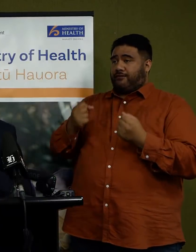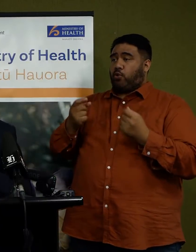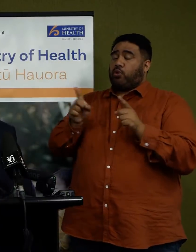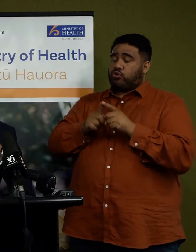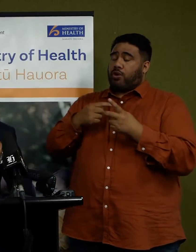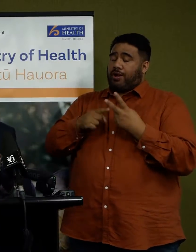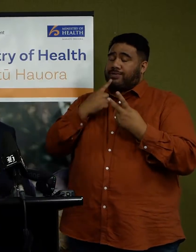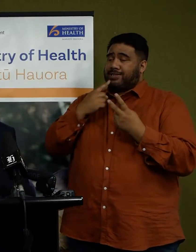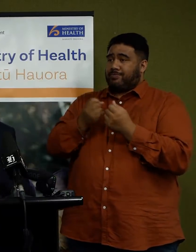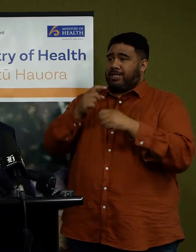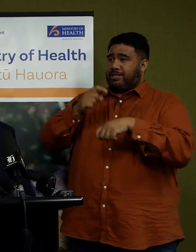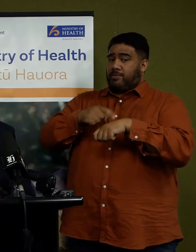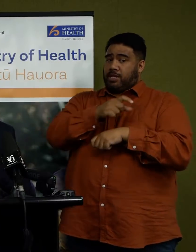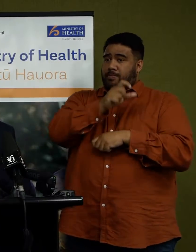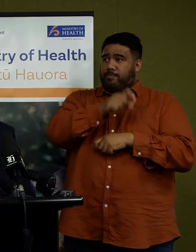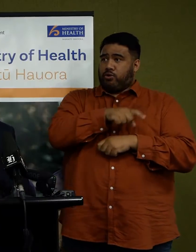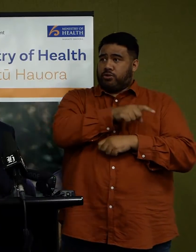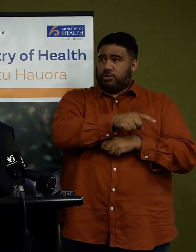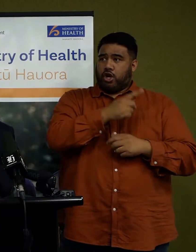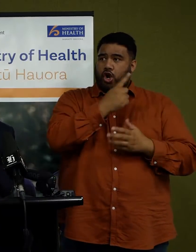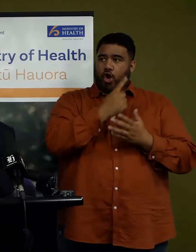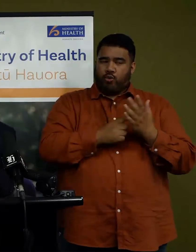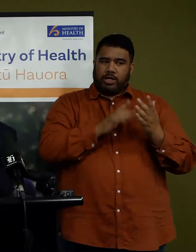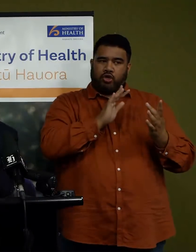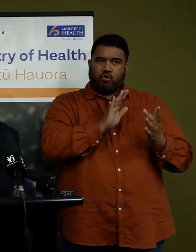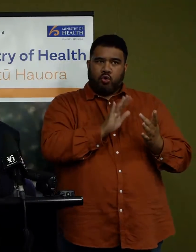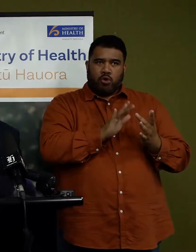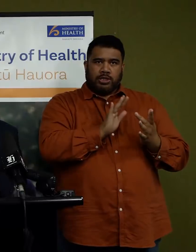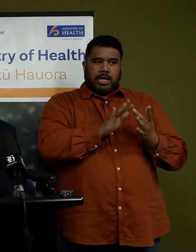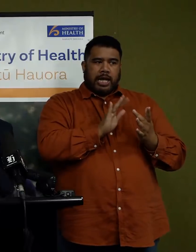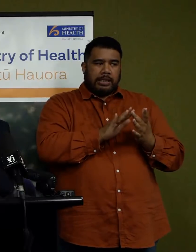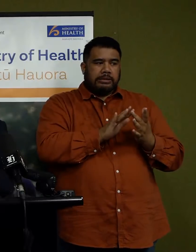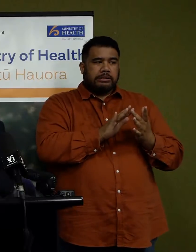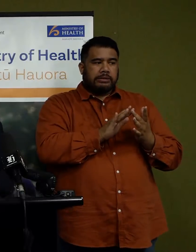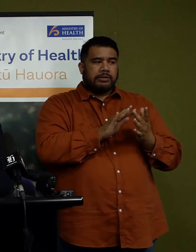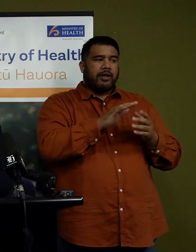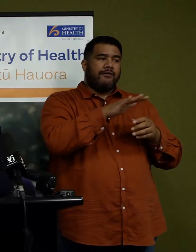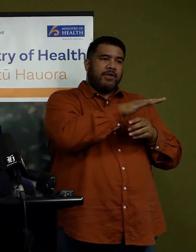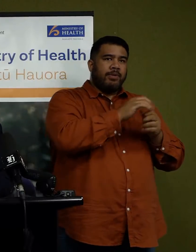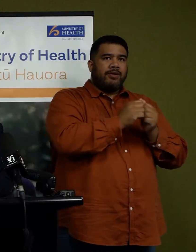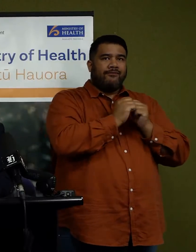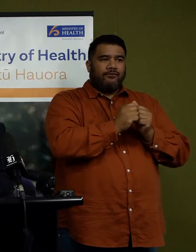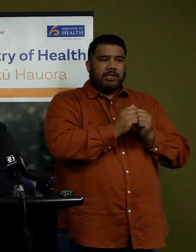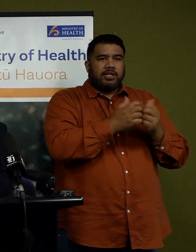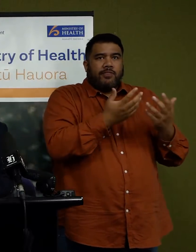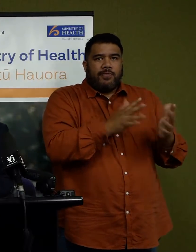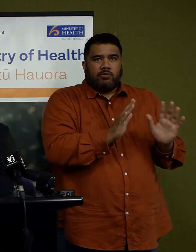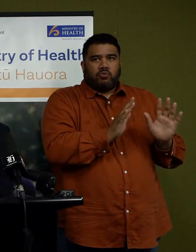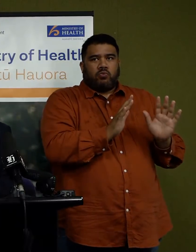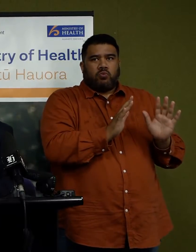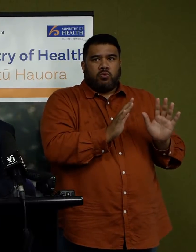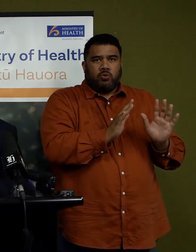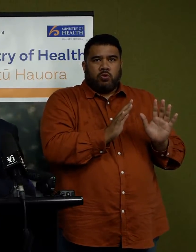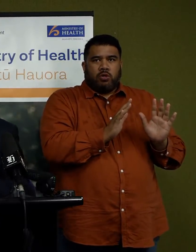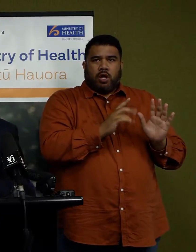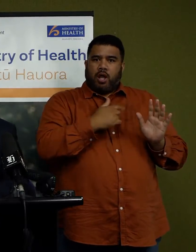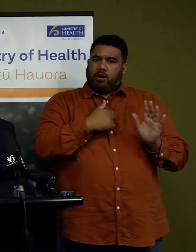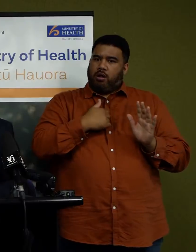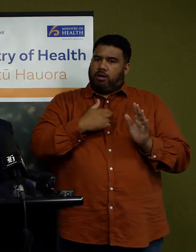has had a small group of family and friend contacts. And I stand by that comment.